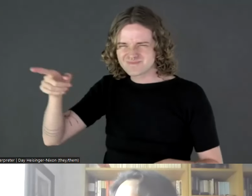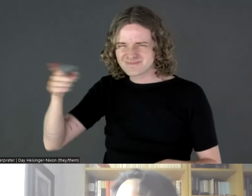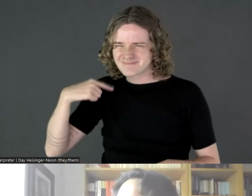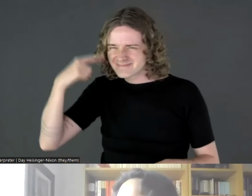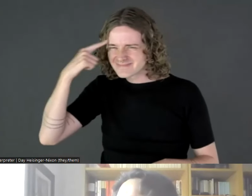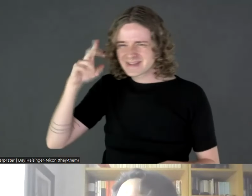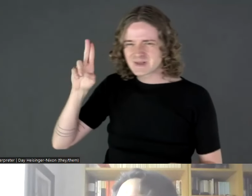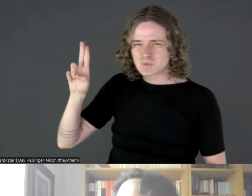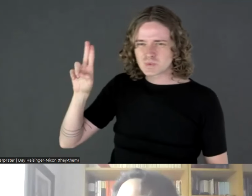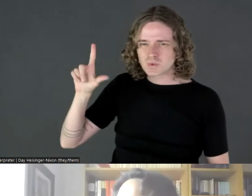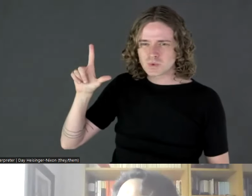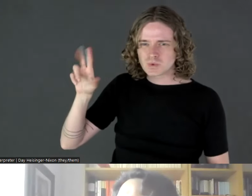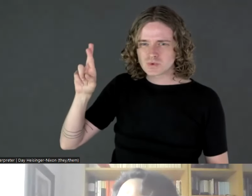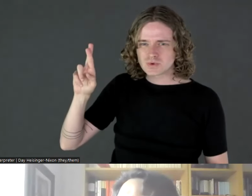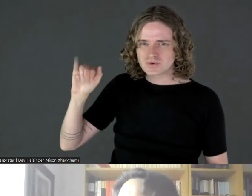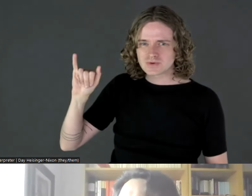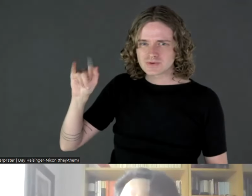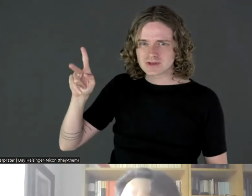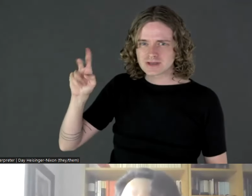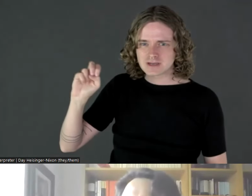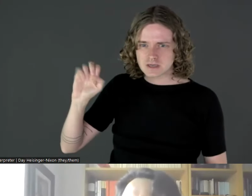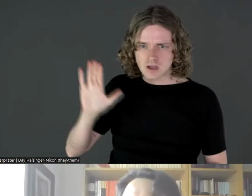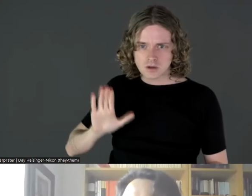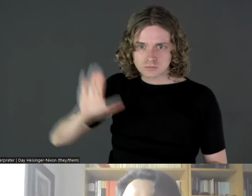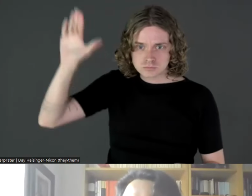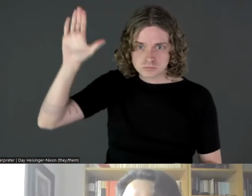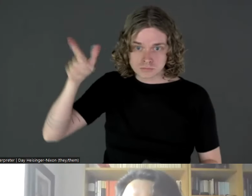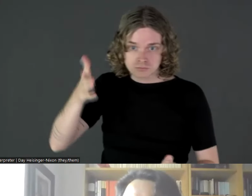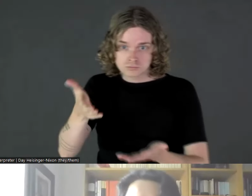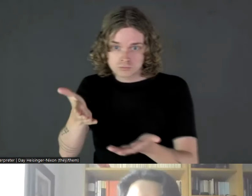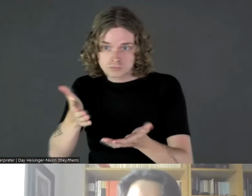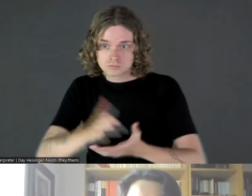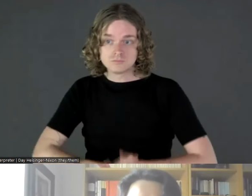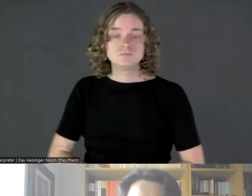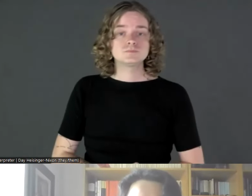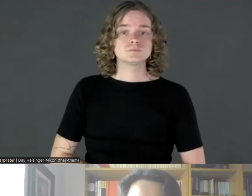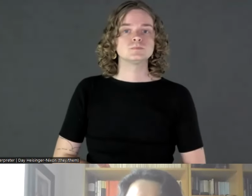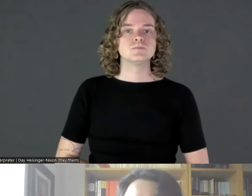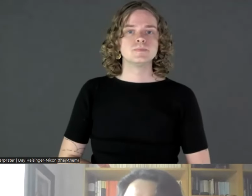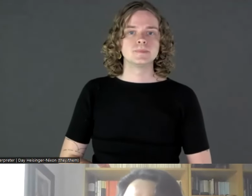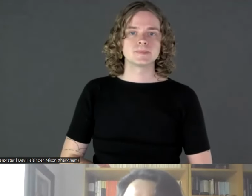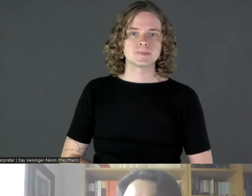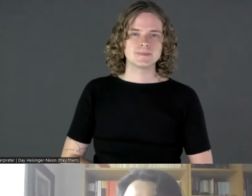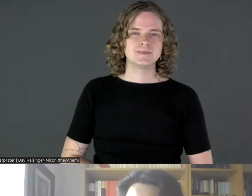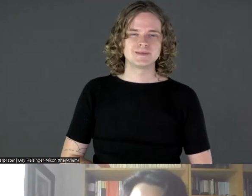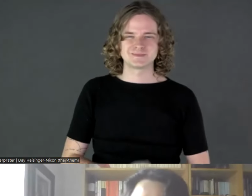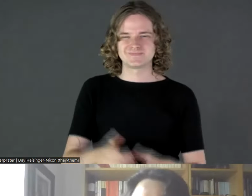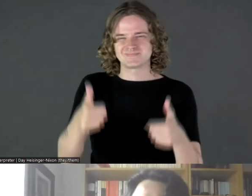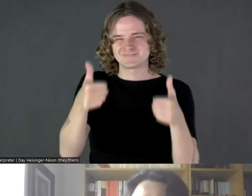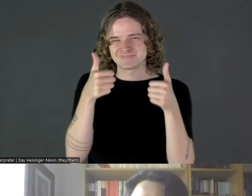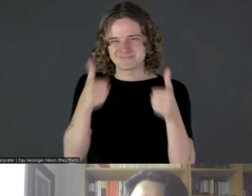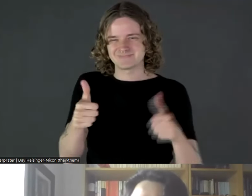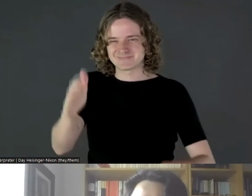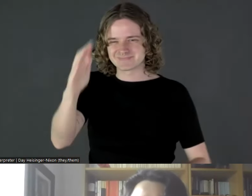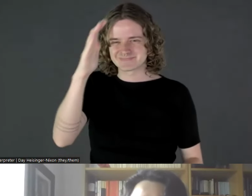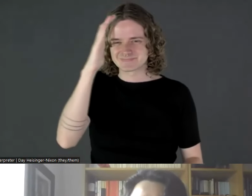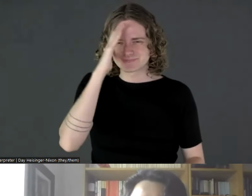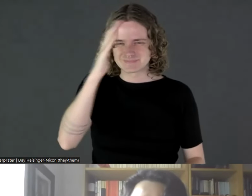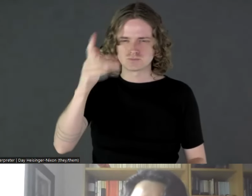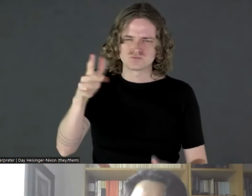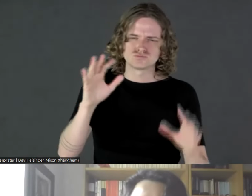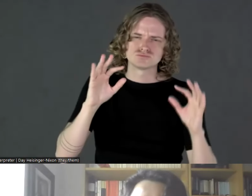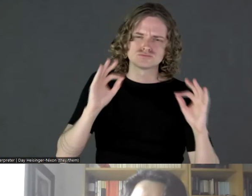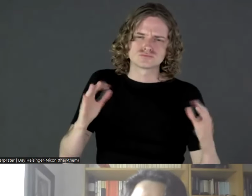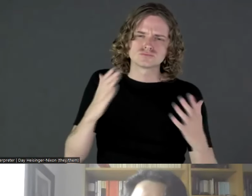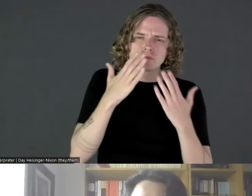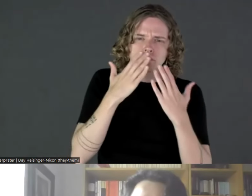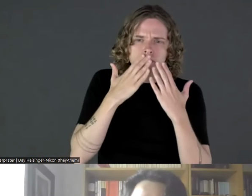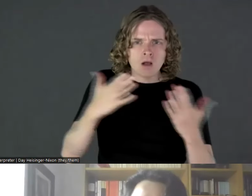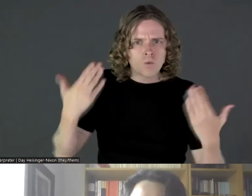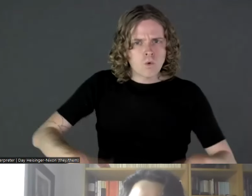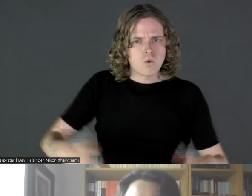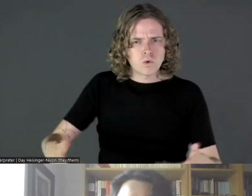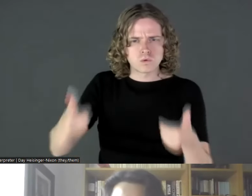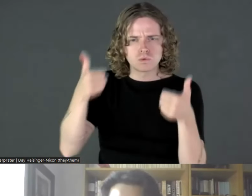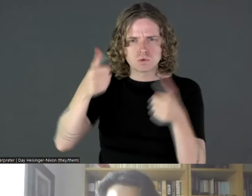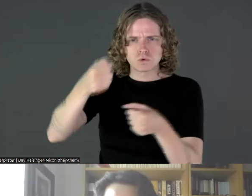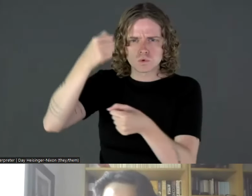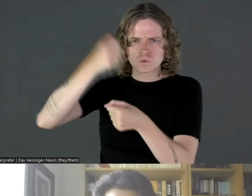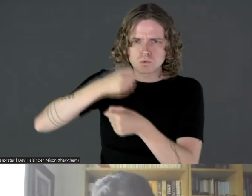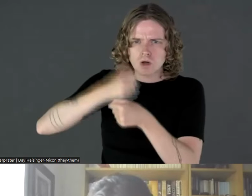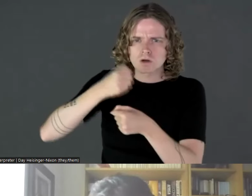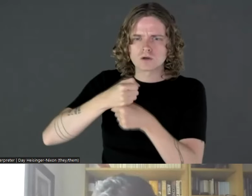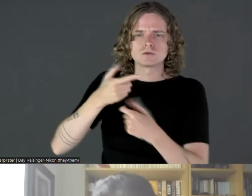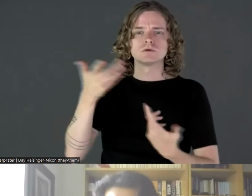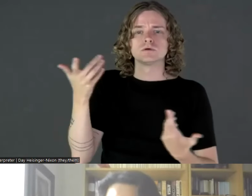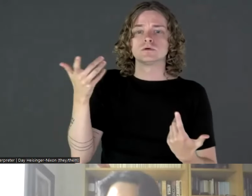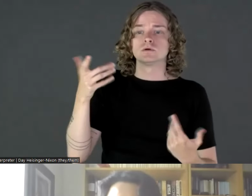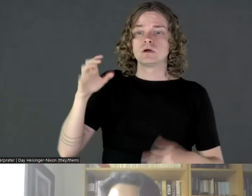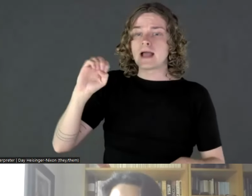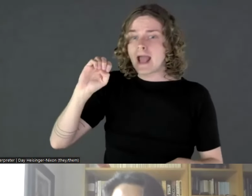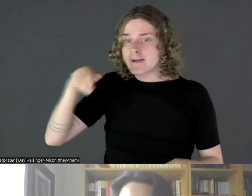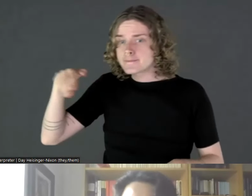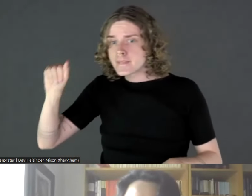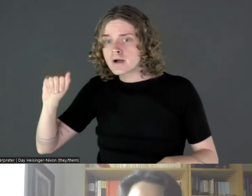Great work, Emma. And the Working Group I understand was a collaborative one.